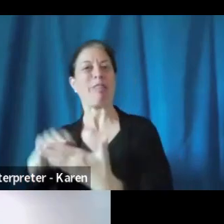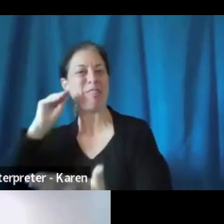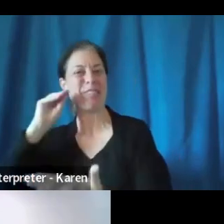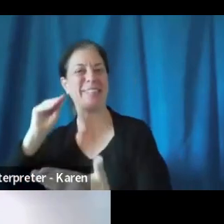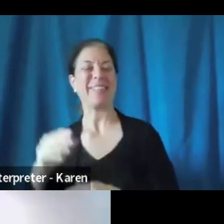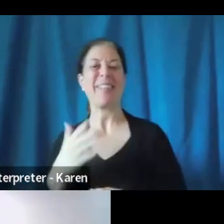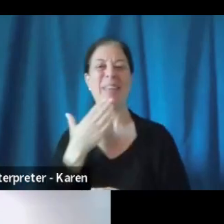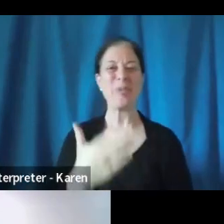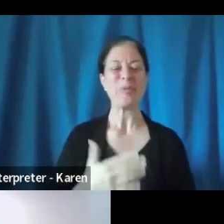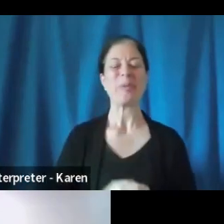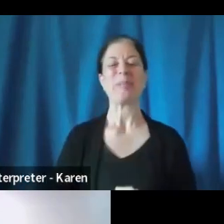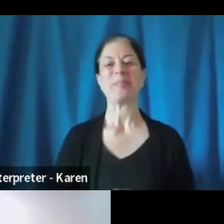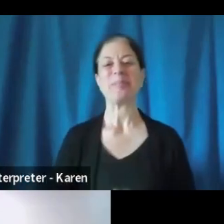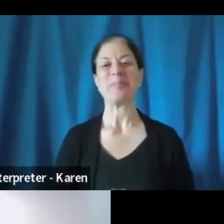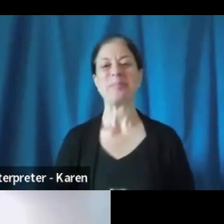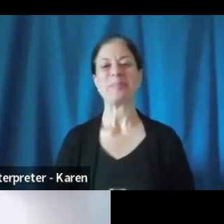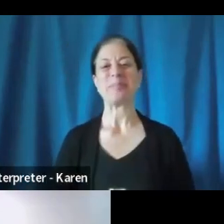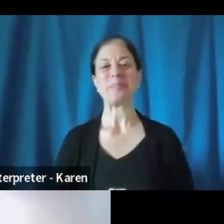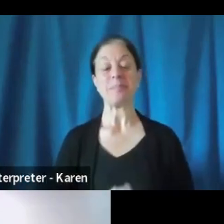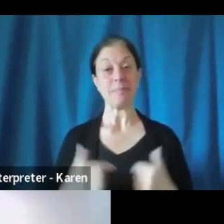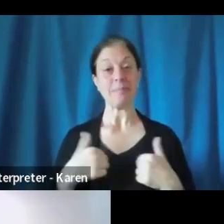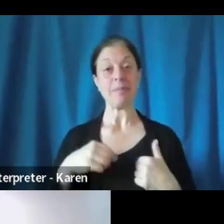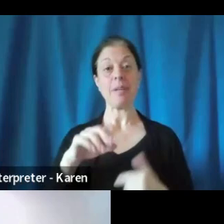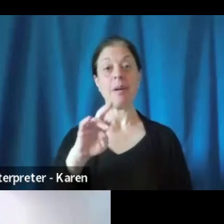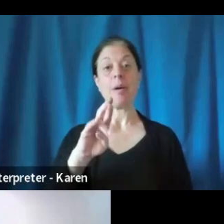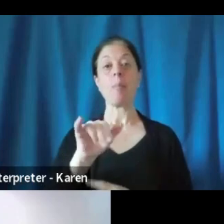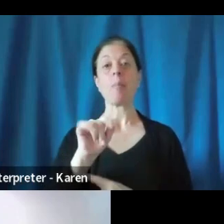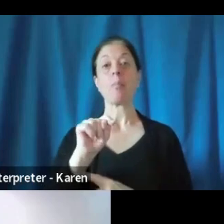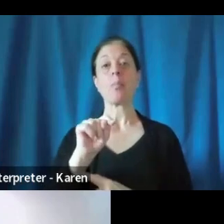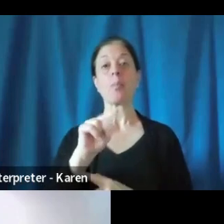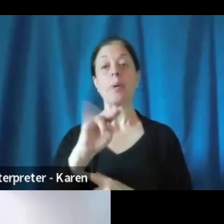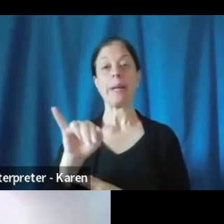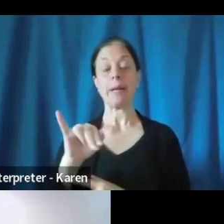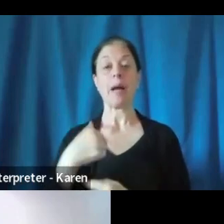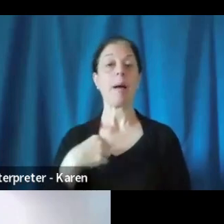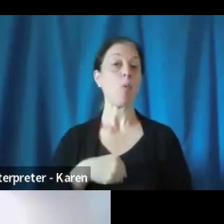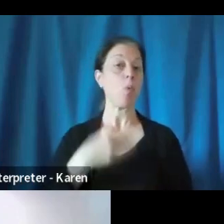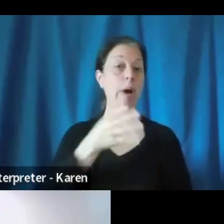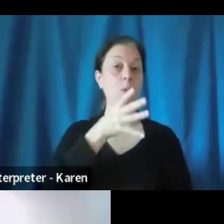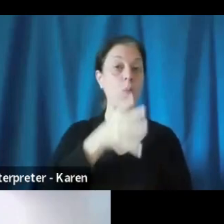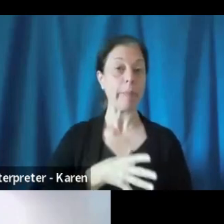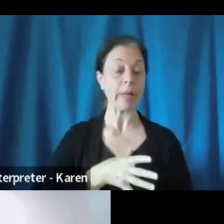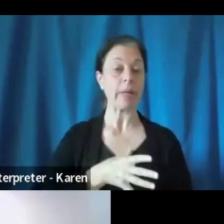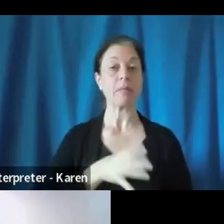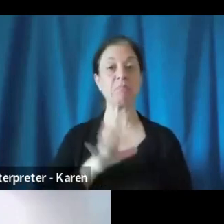materials, there's always more to learn and unlearn. So thank you.